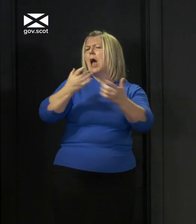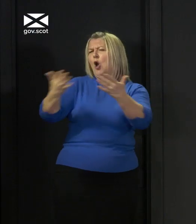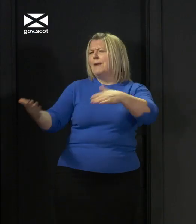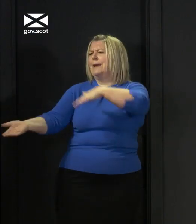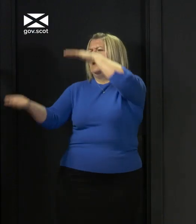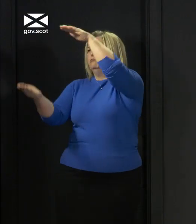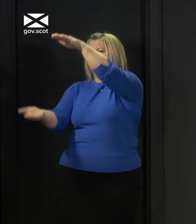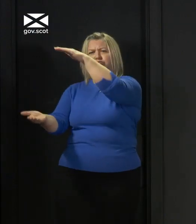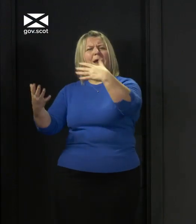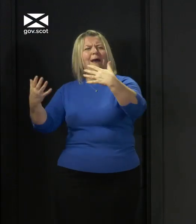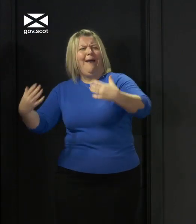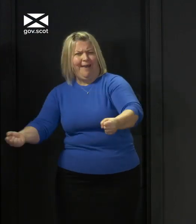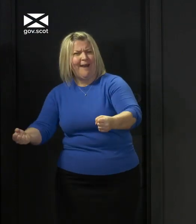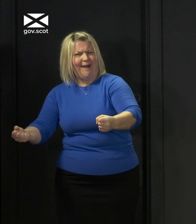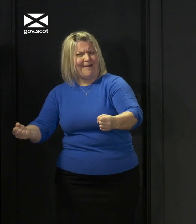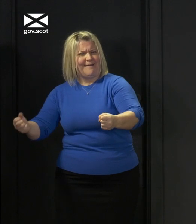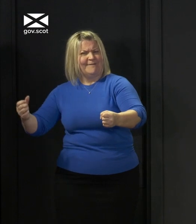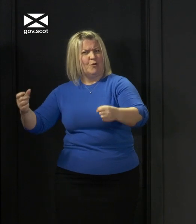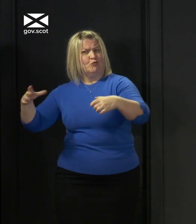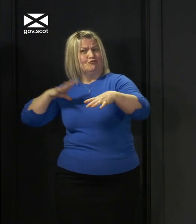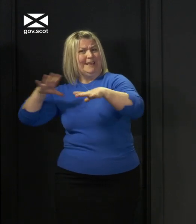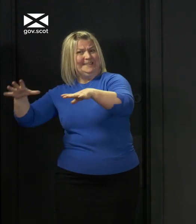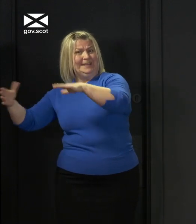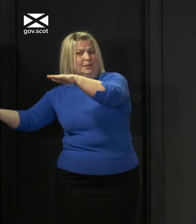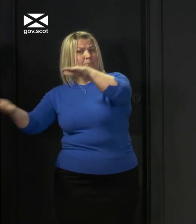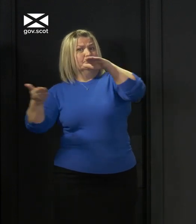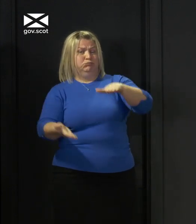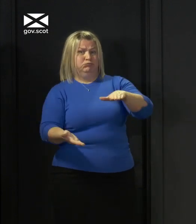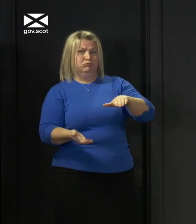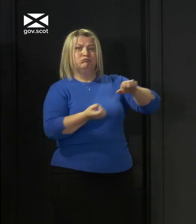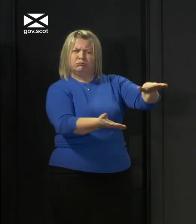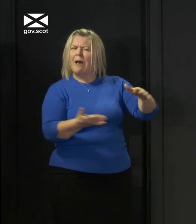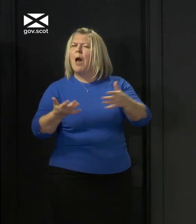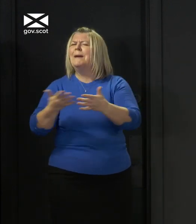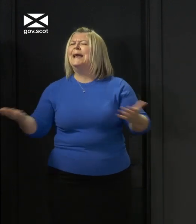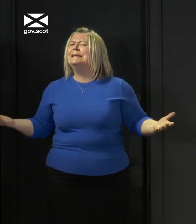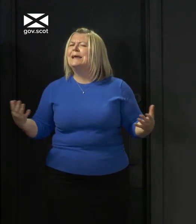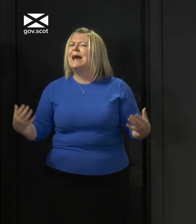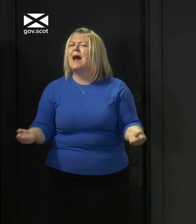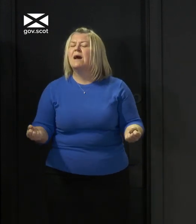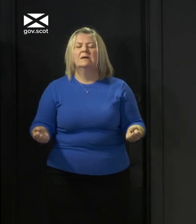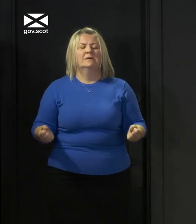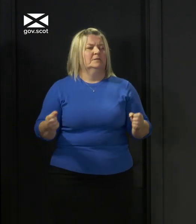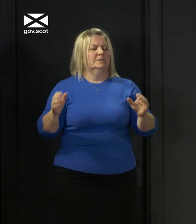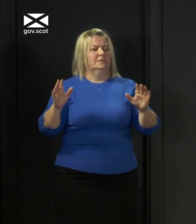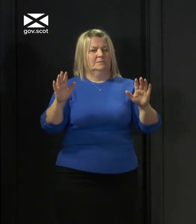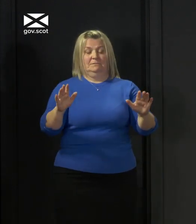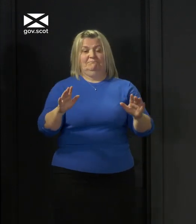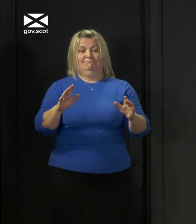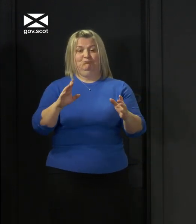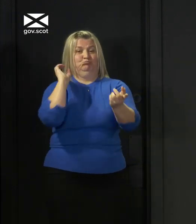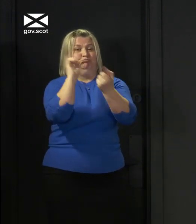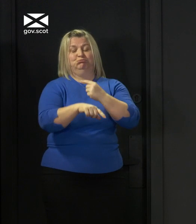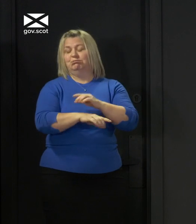going to give you the specific figures I will provide those figures for you should everybody at home appreciates I'm not going to come in here every day